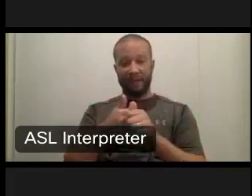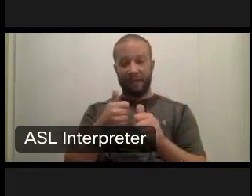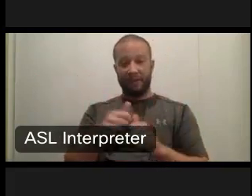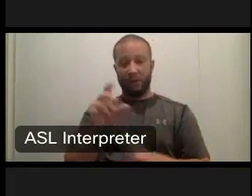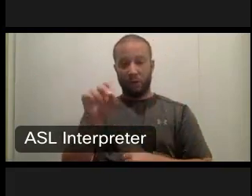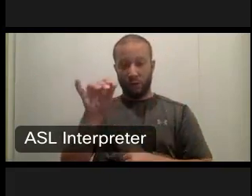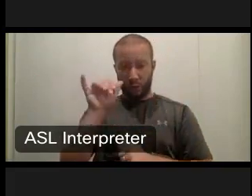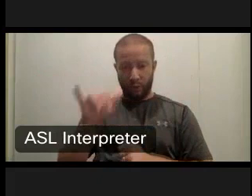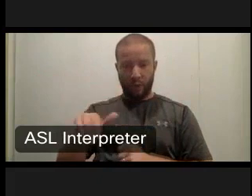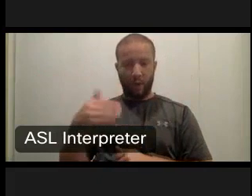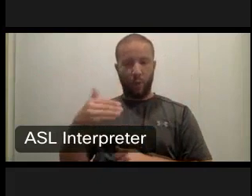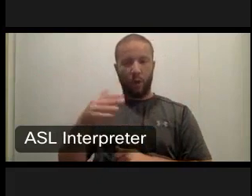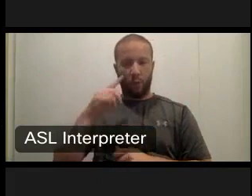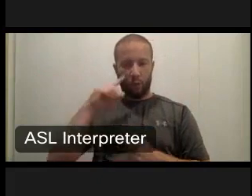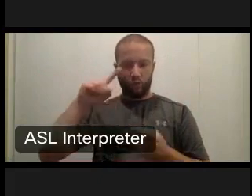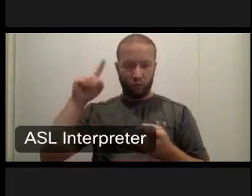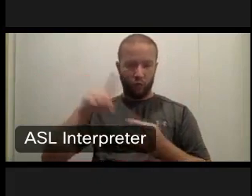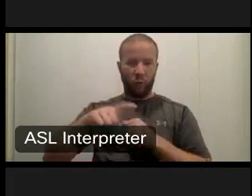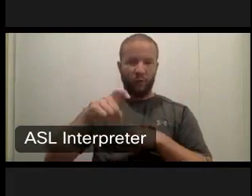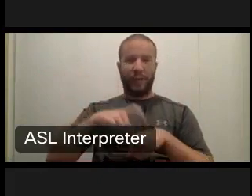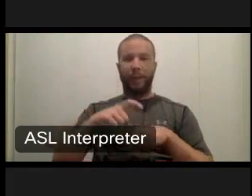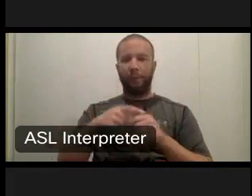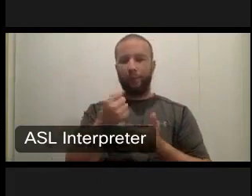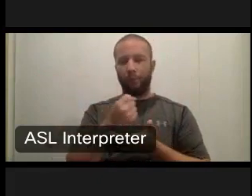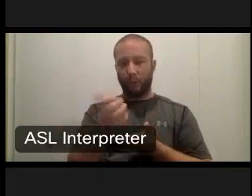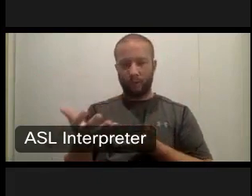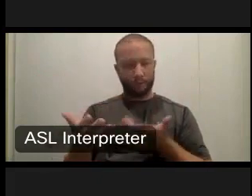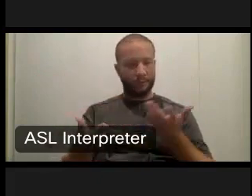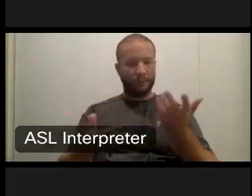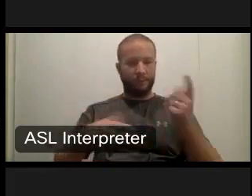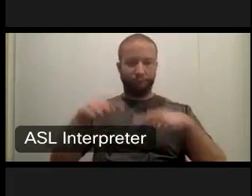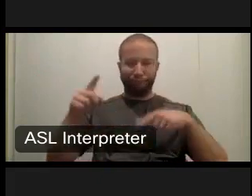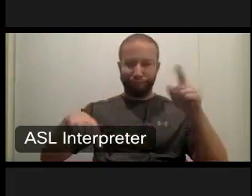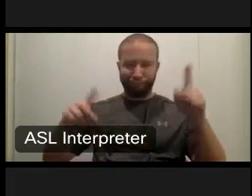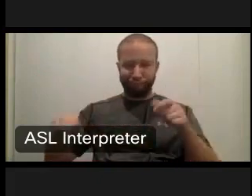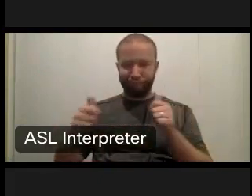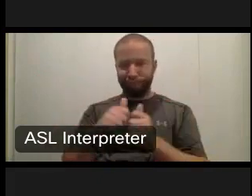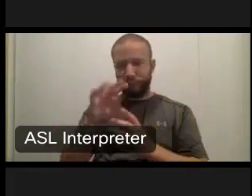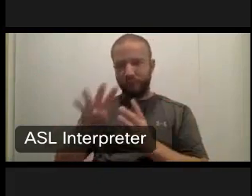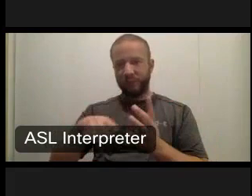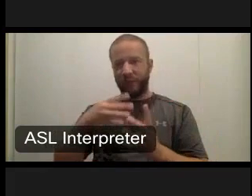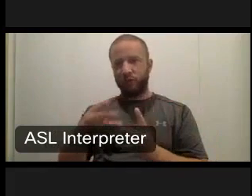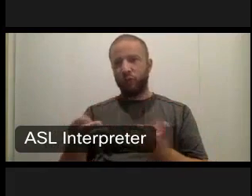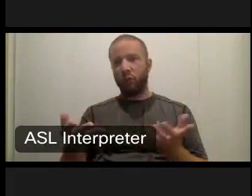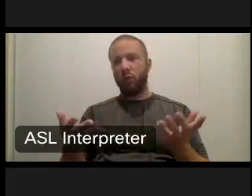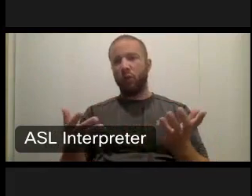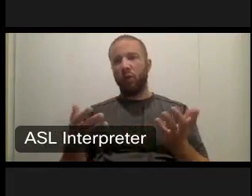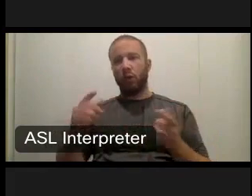that would really reduce travel time and travel time variability because you're reducing all the